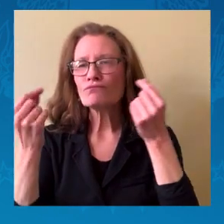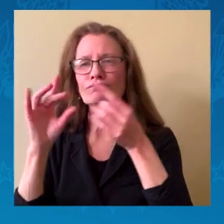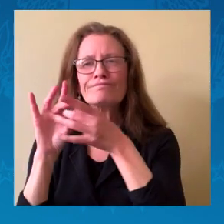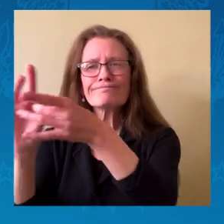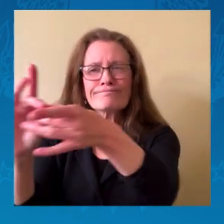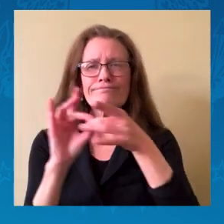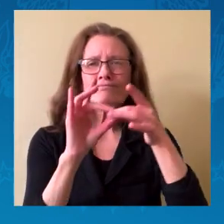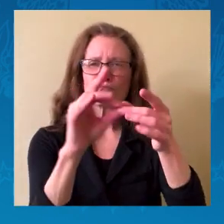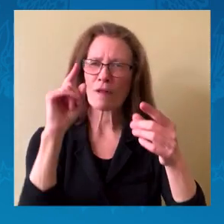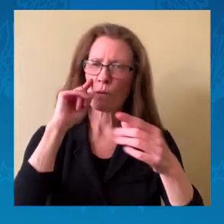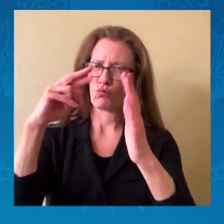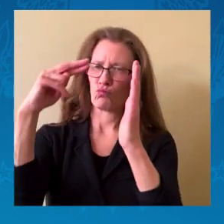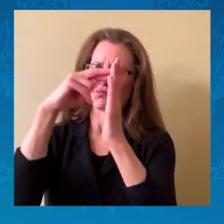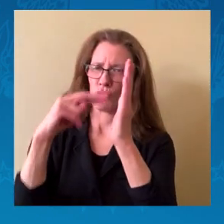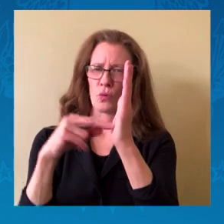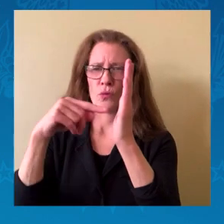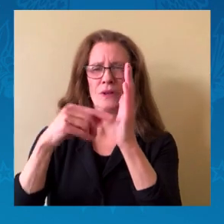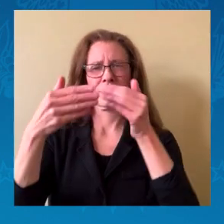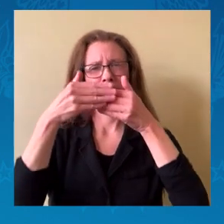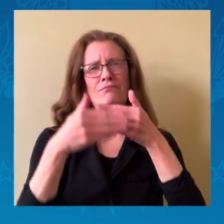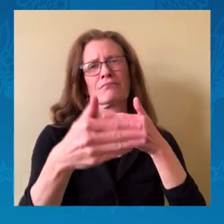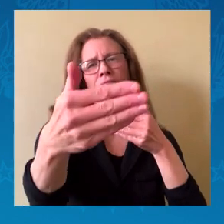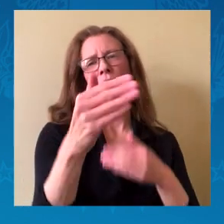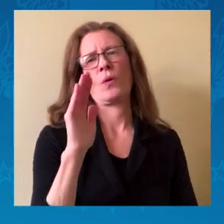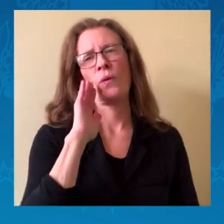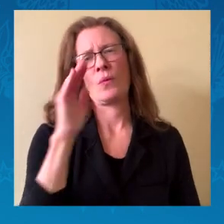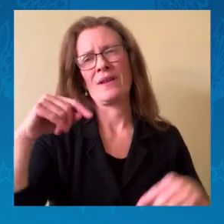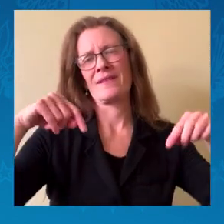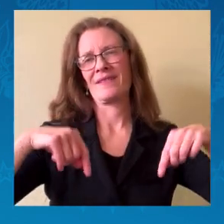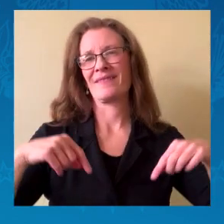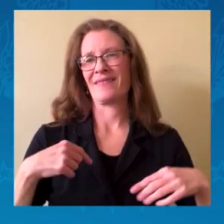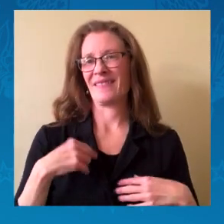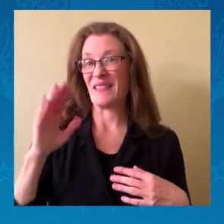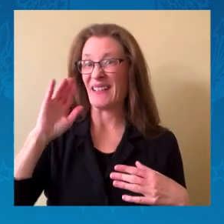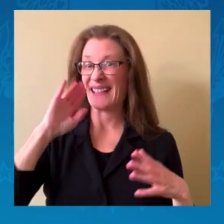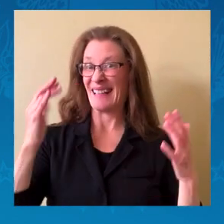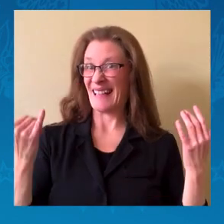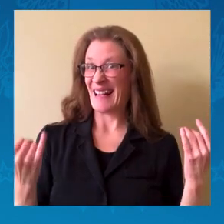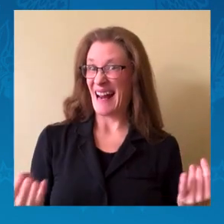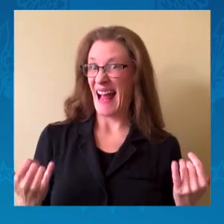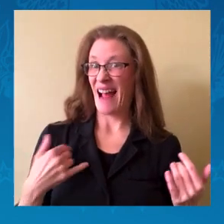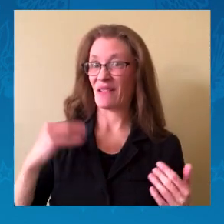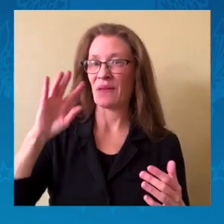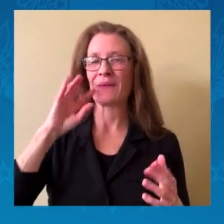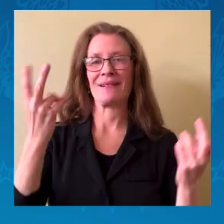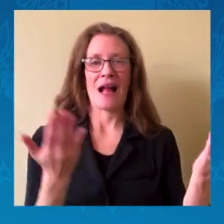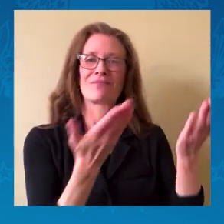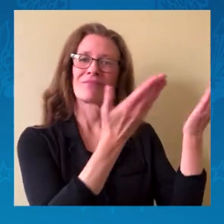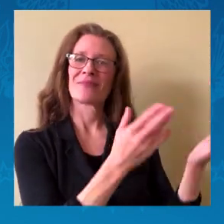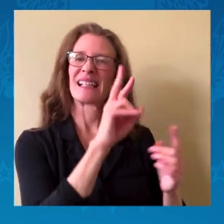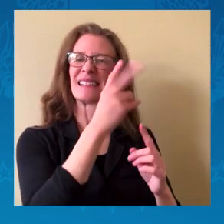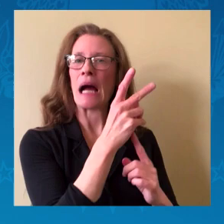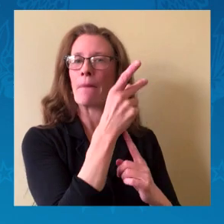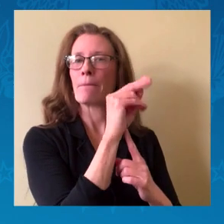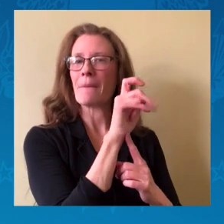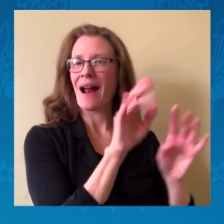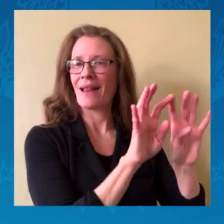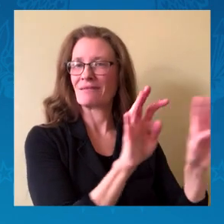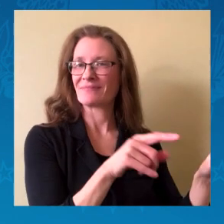So with that, why don't we start the second panel climate, the climate crisis and.